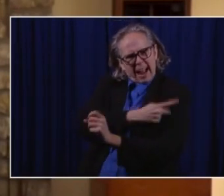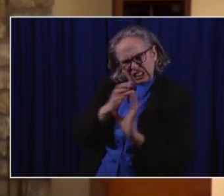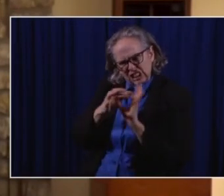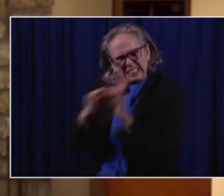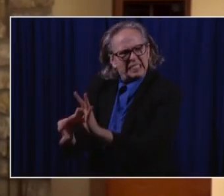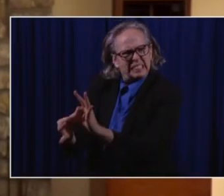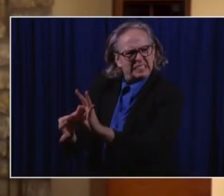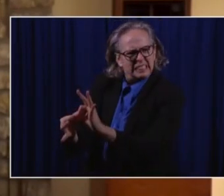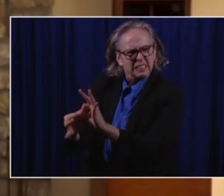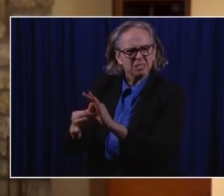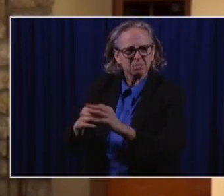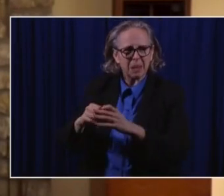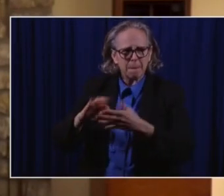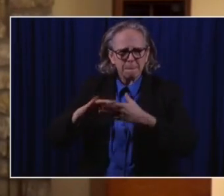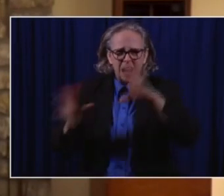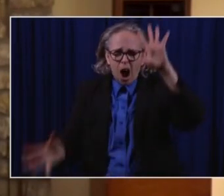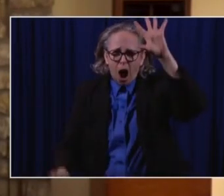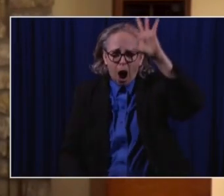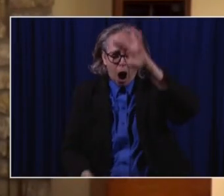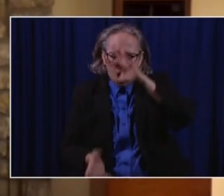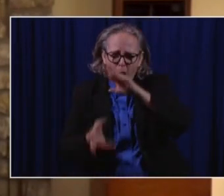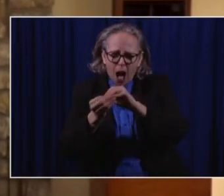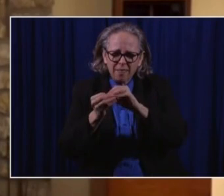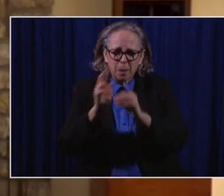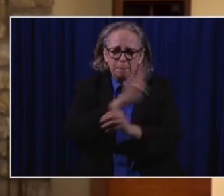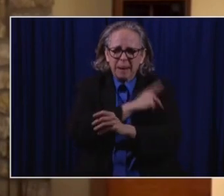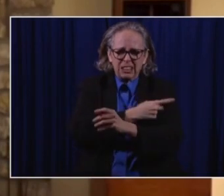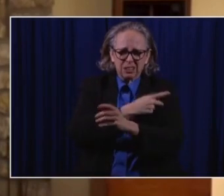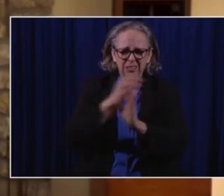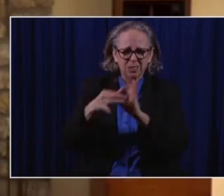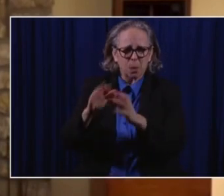Statewide we have about 20,000 patients in Ohio hospitals. Of There are 4,449 as I said